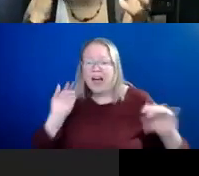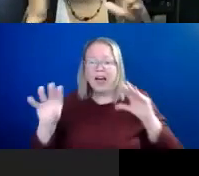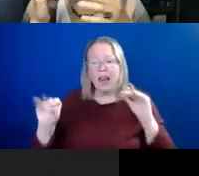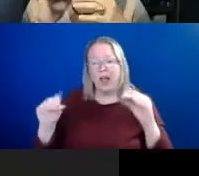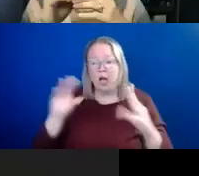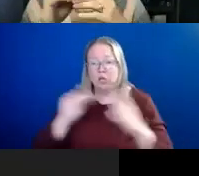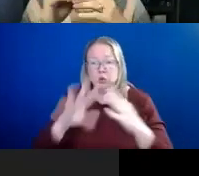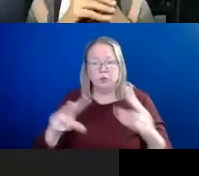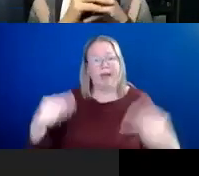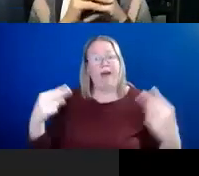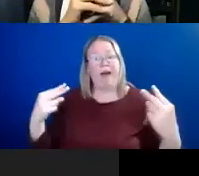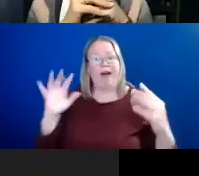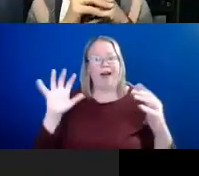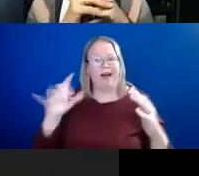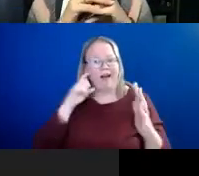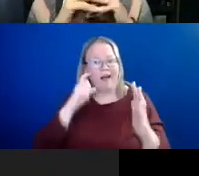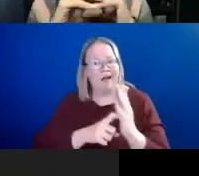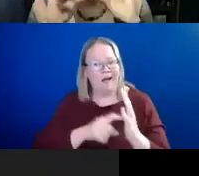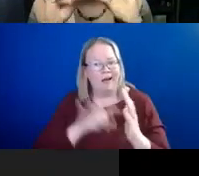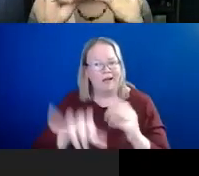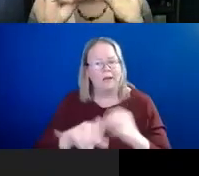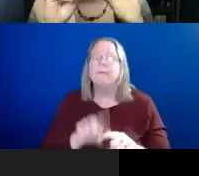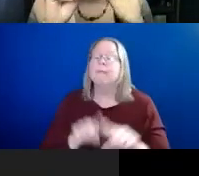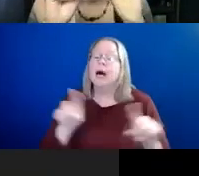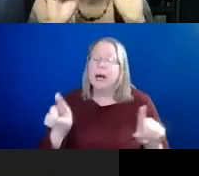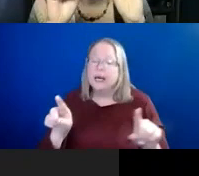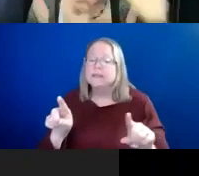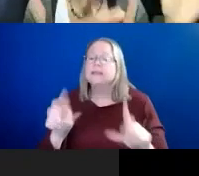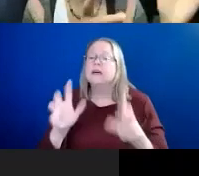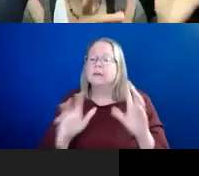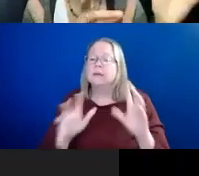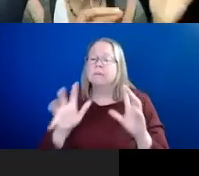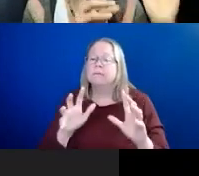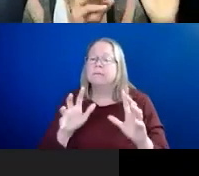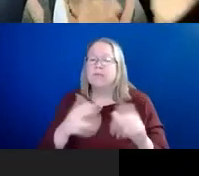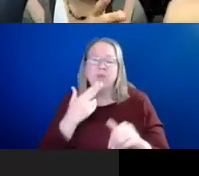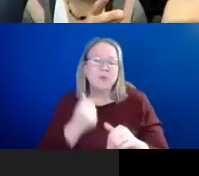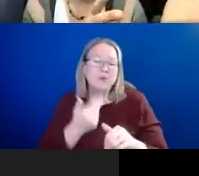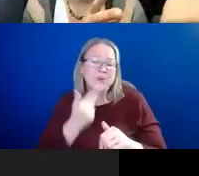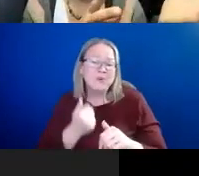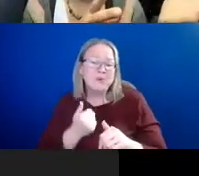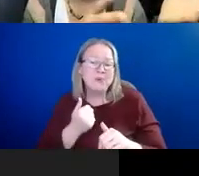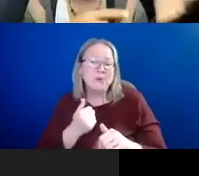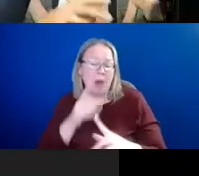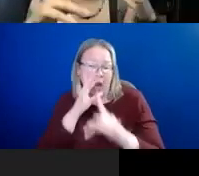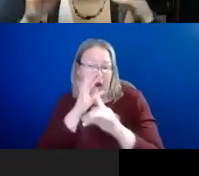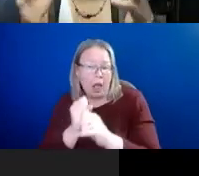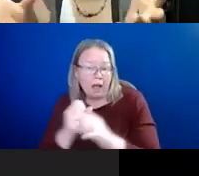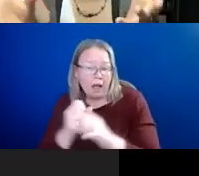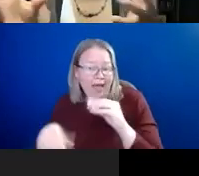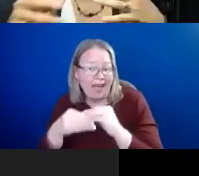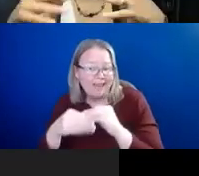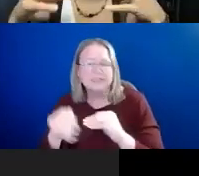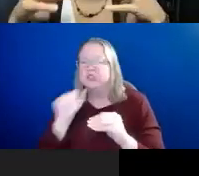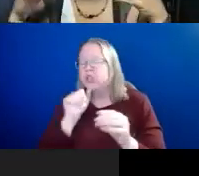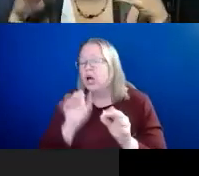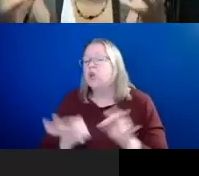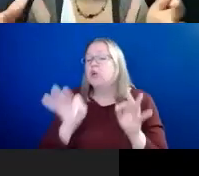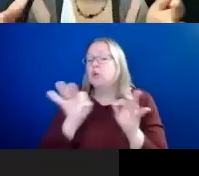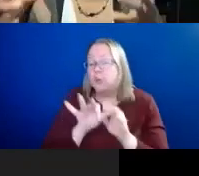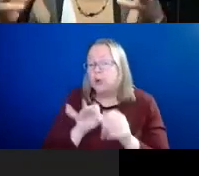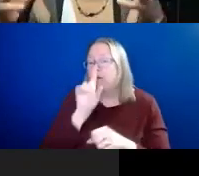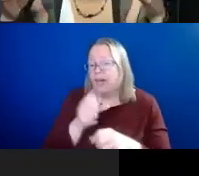13:28:53 but the cutesy appeal that that might add is not worth the actual causing nausea, a